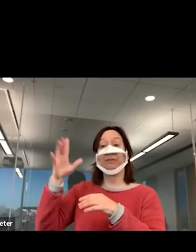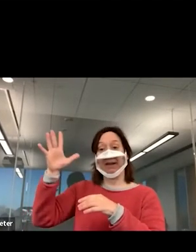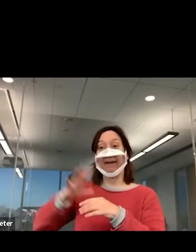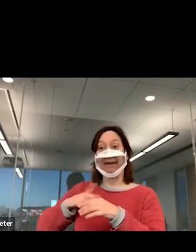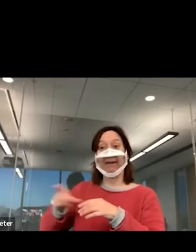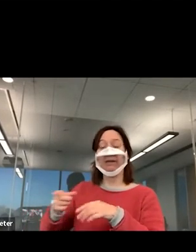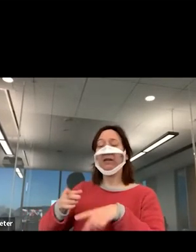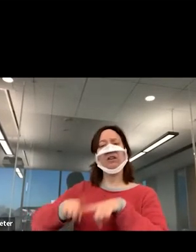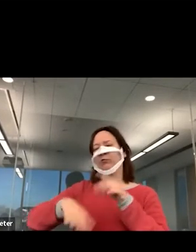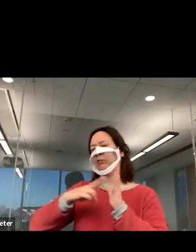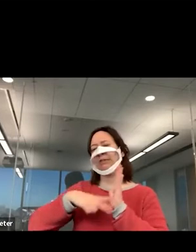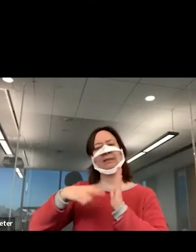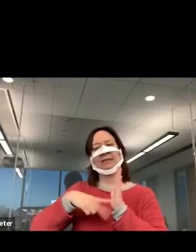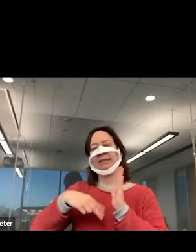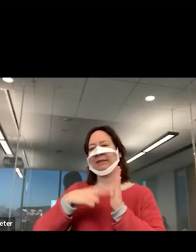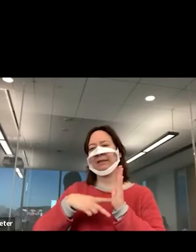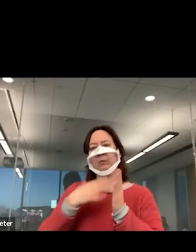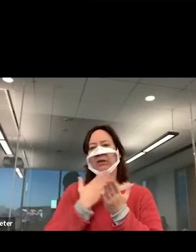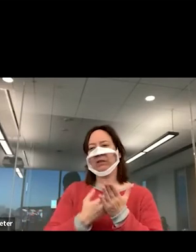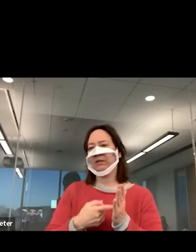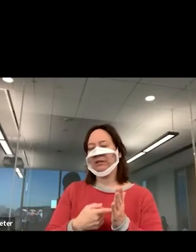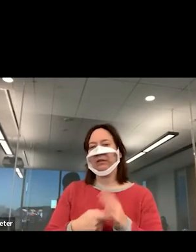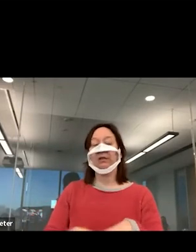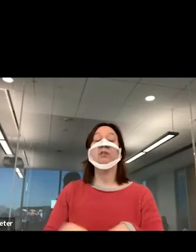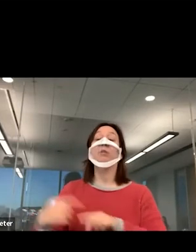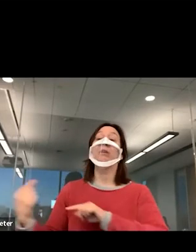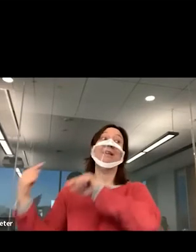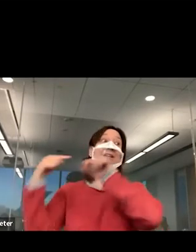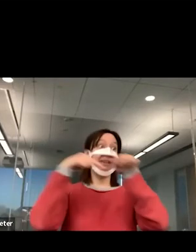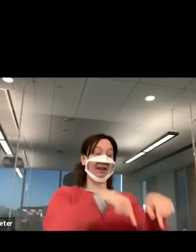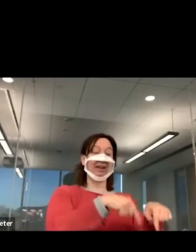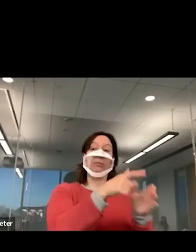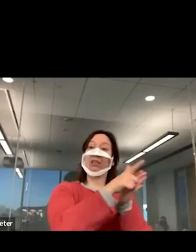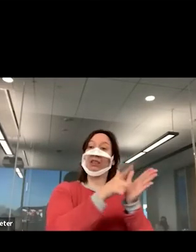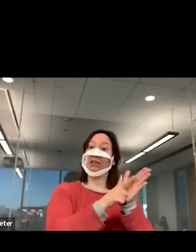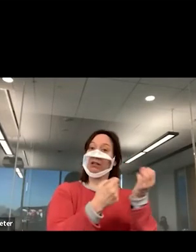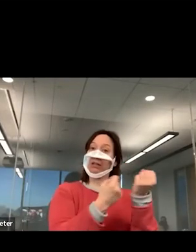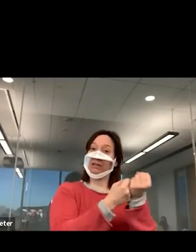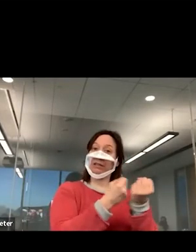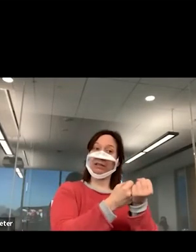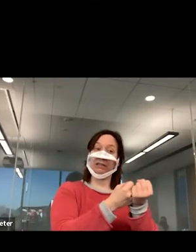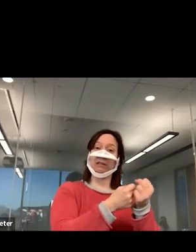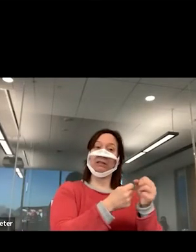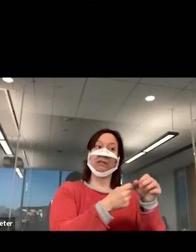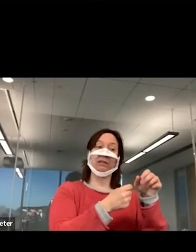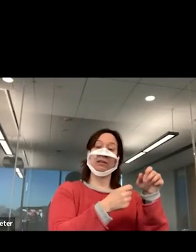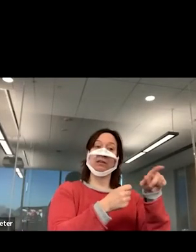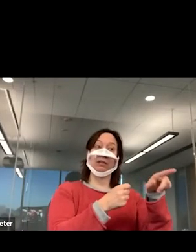he came to the legal assistance bureau because he got something in the mail and he couldn't read it